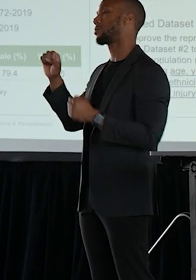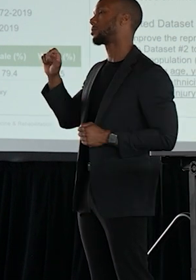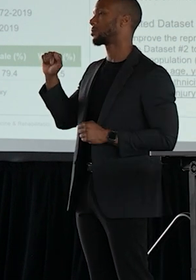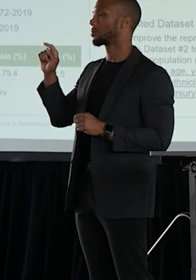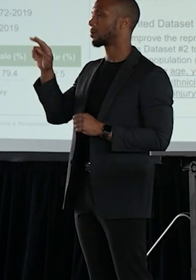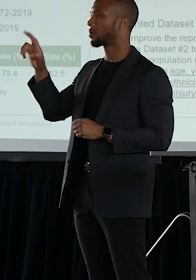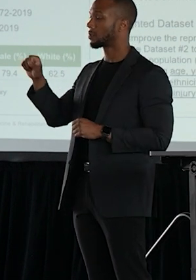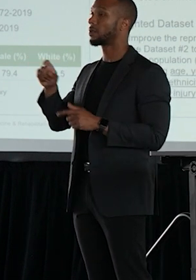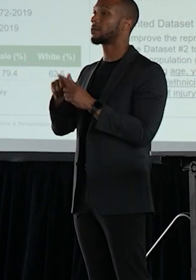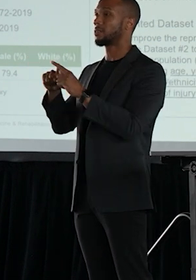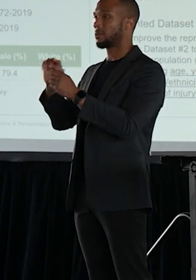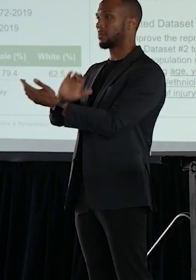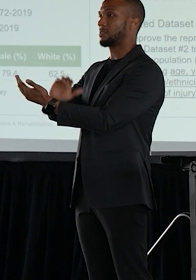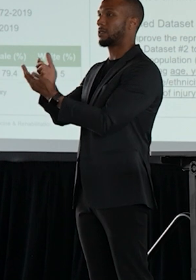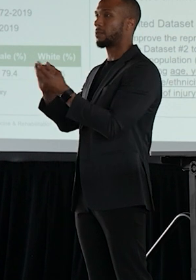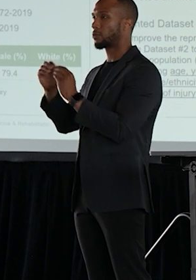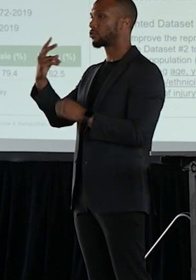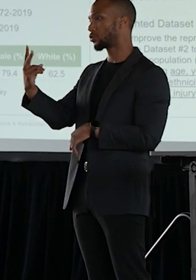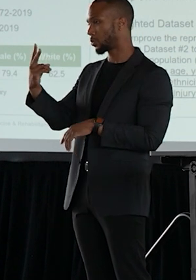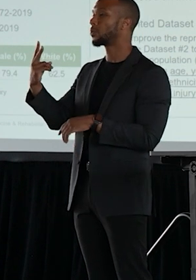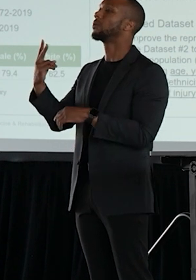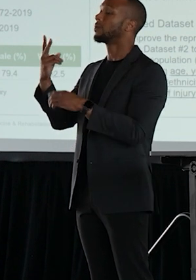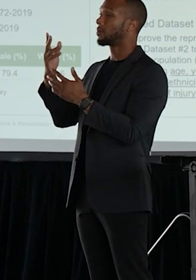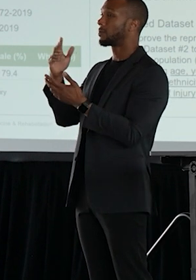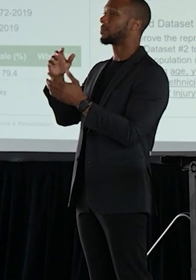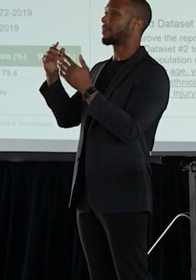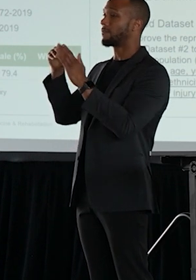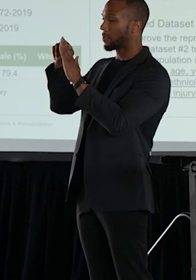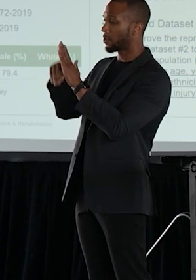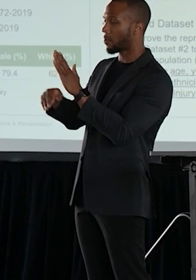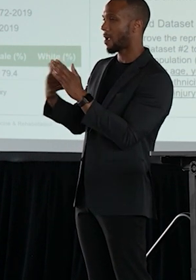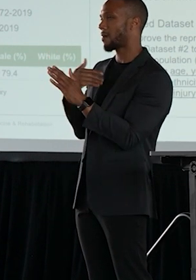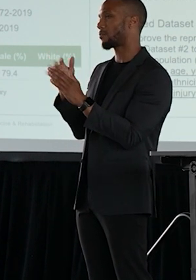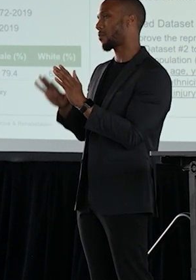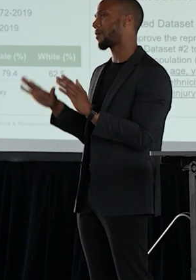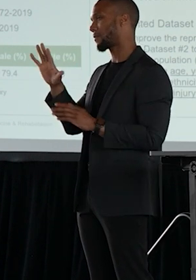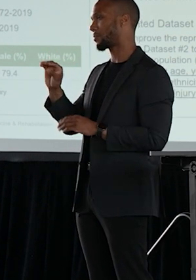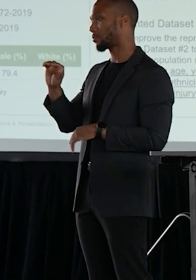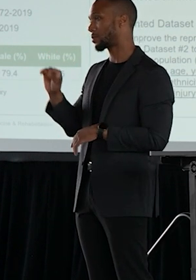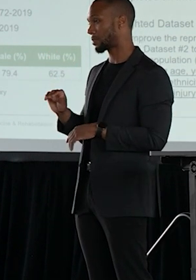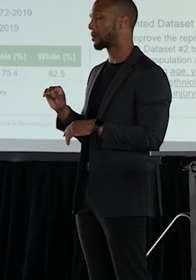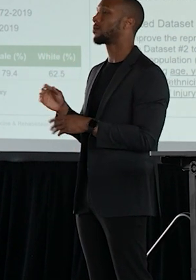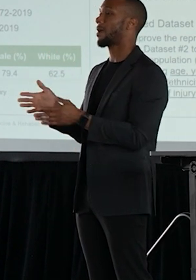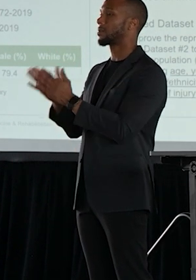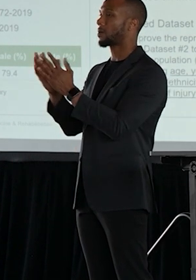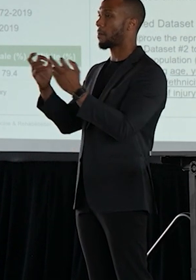number two is during that study period, we have about more than 50% of them come back for the follow up, so we have more